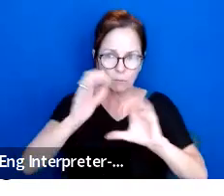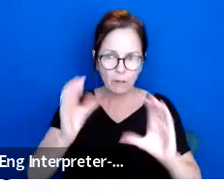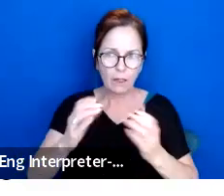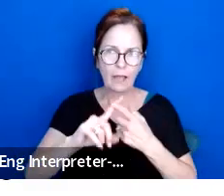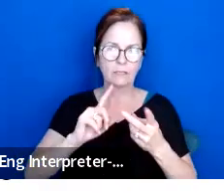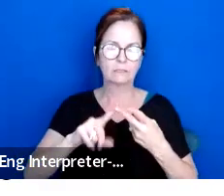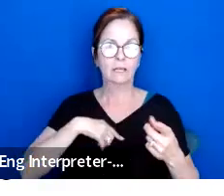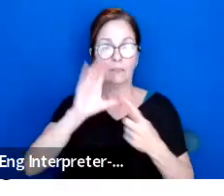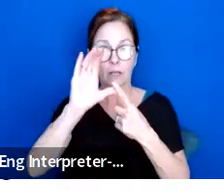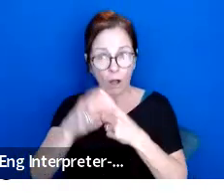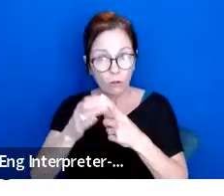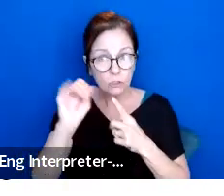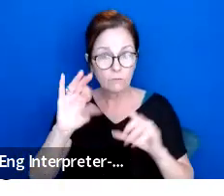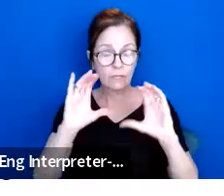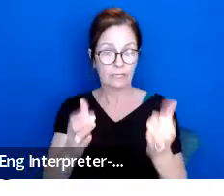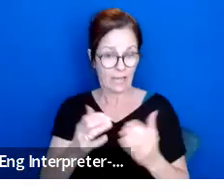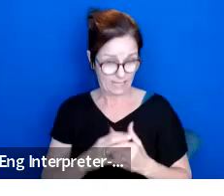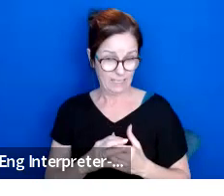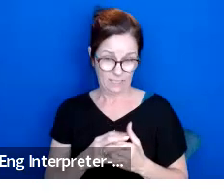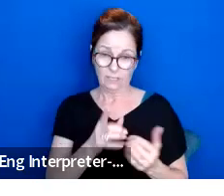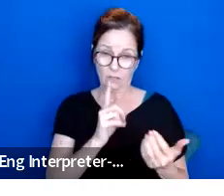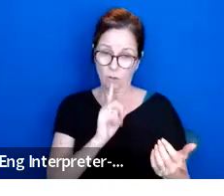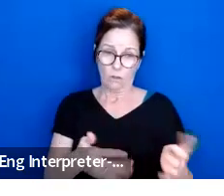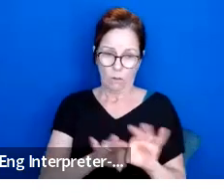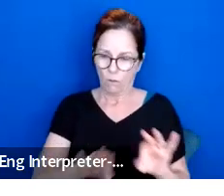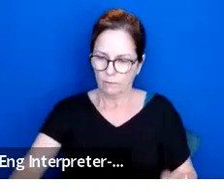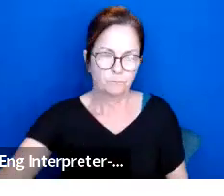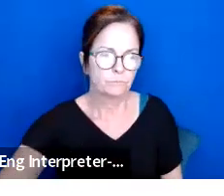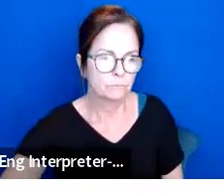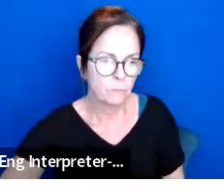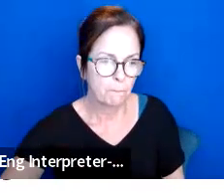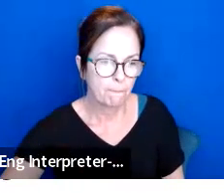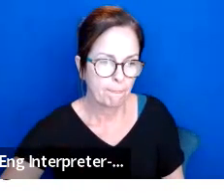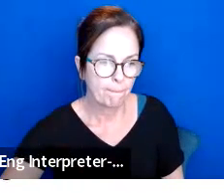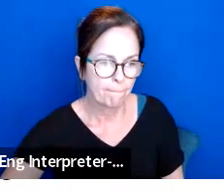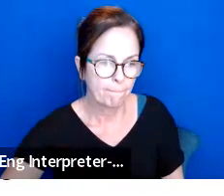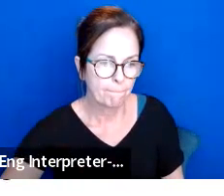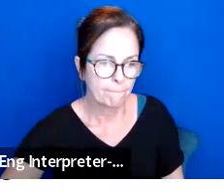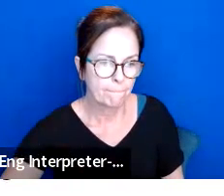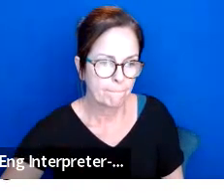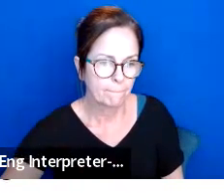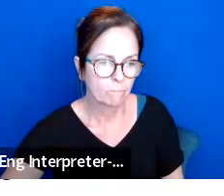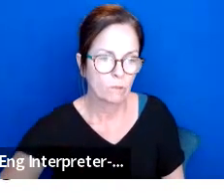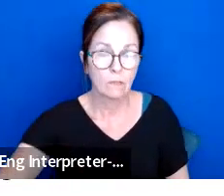Because they're parachuting into the parachute, you know, you all are parachuting into a class 7, 8, 1015 weeks in and students already have the vibe.